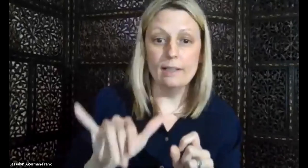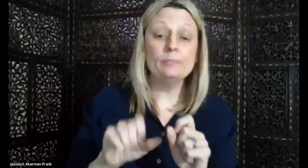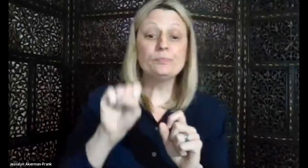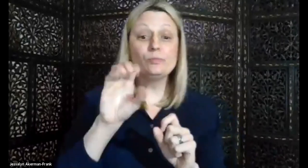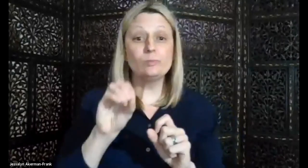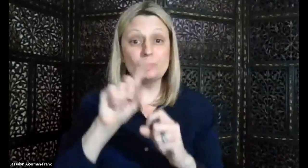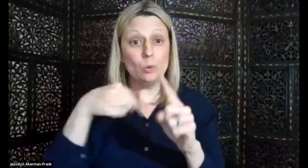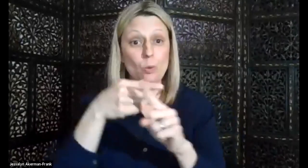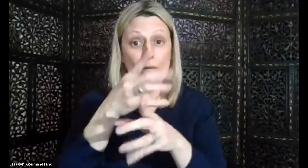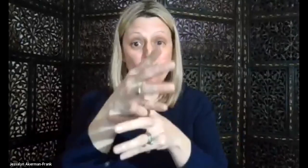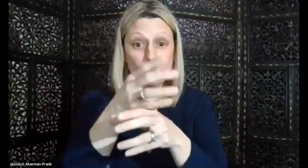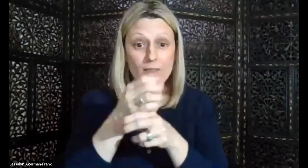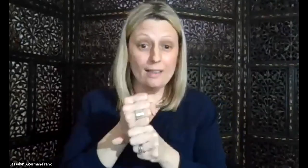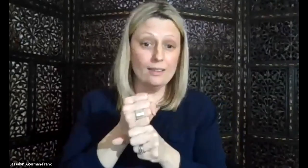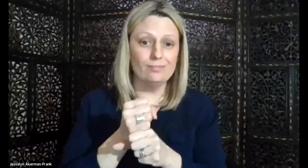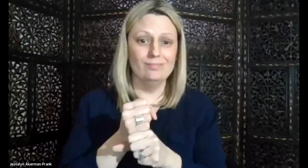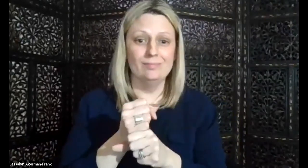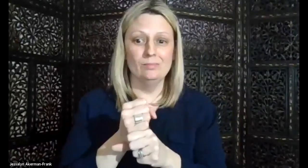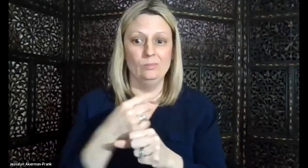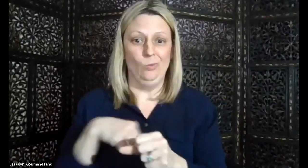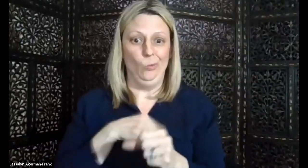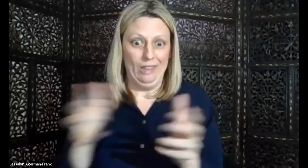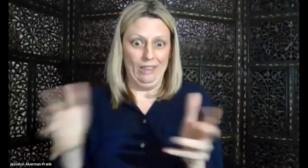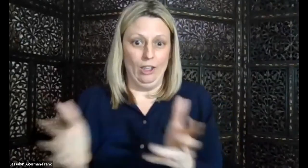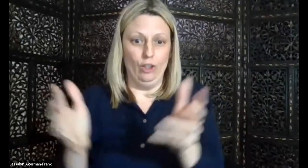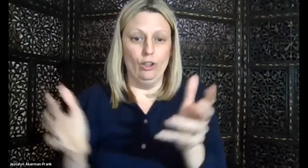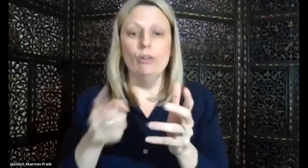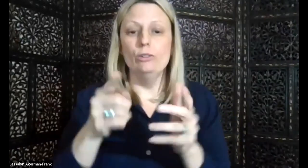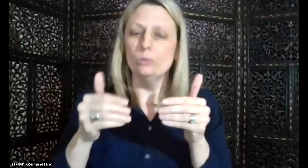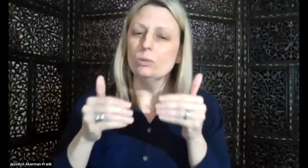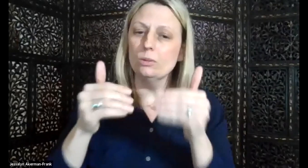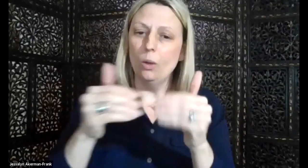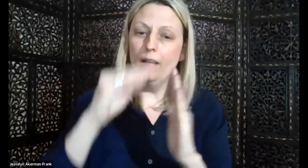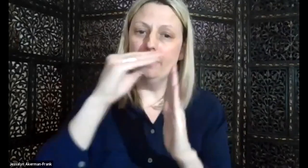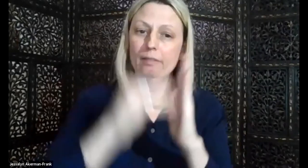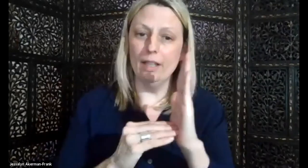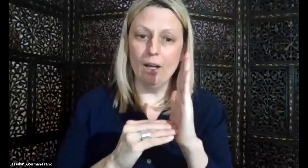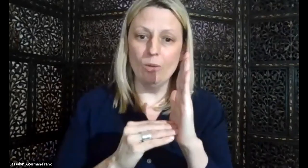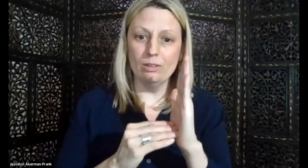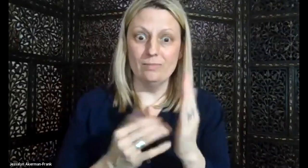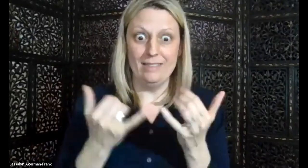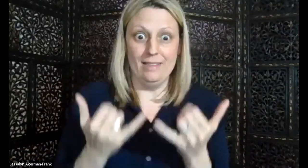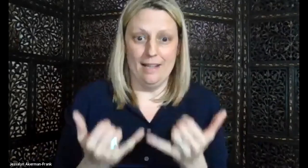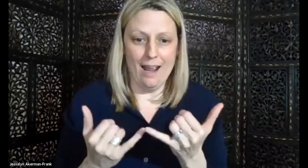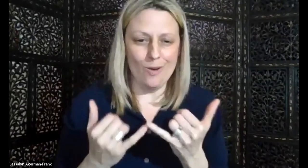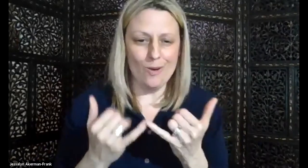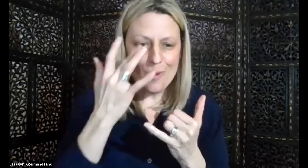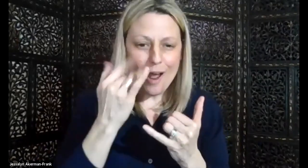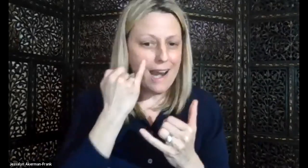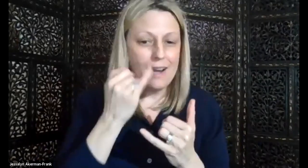is a wonderful question. That is a wonderful question. So